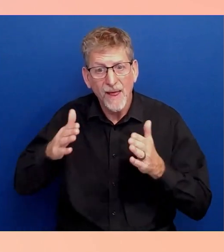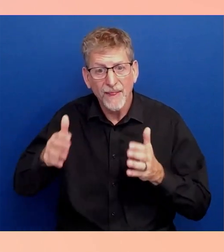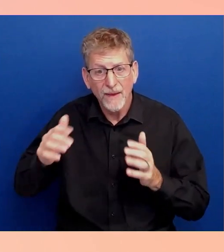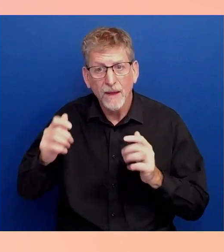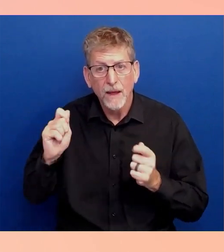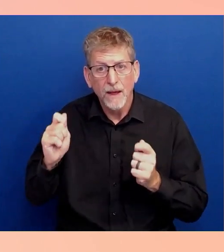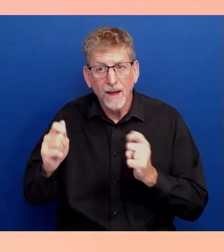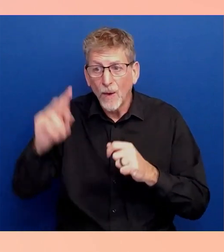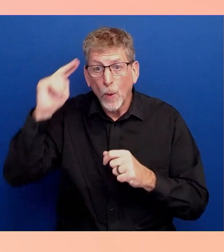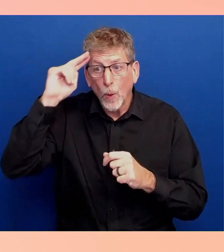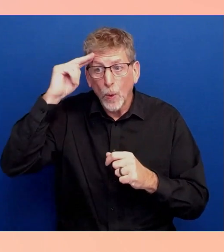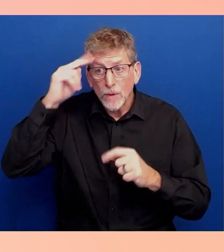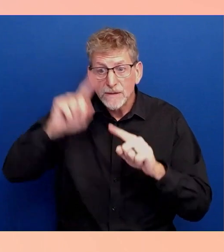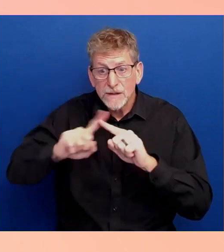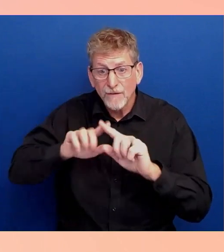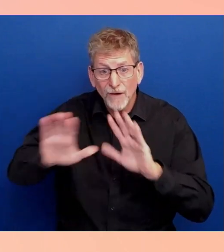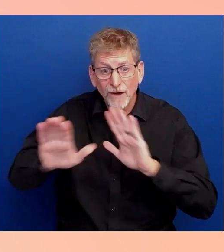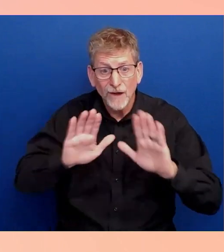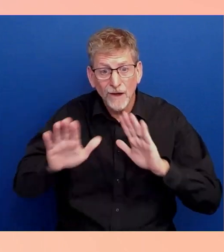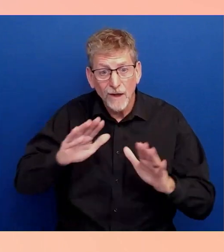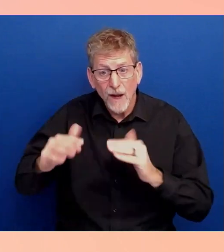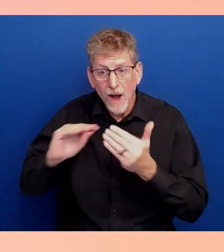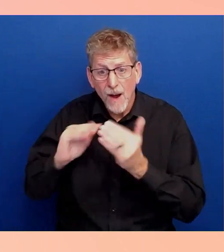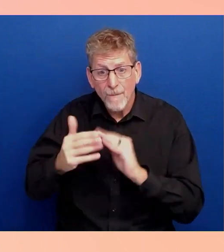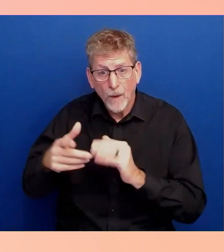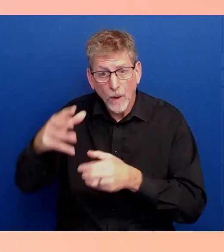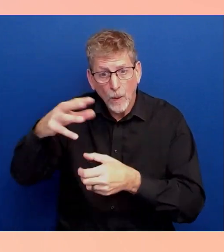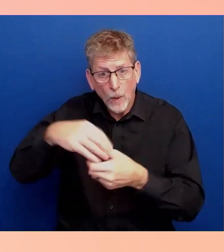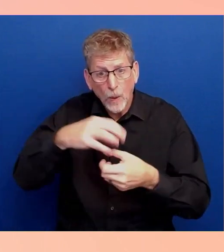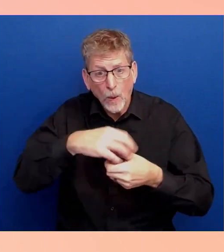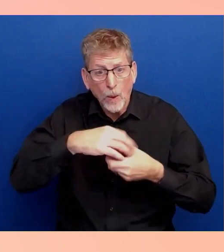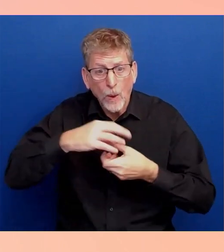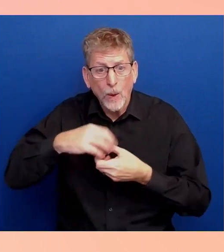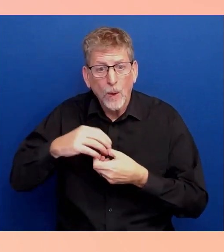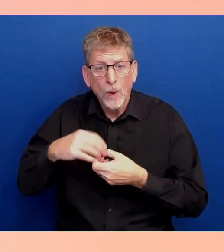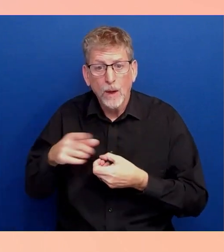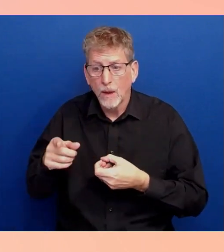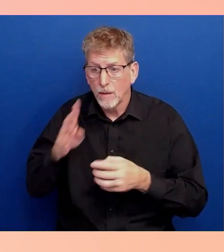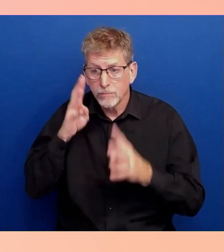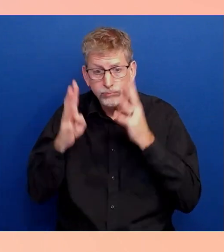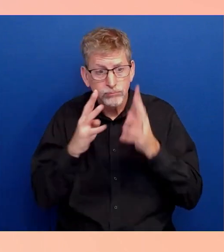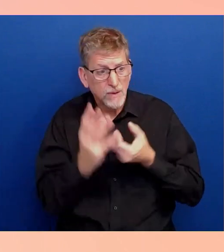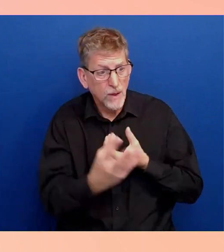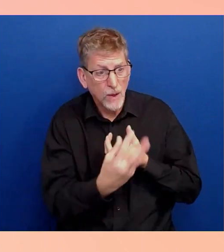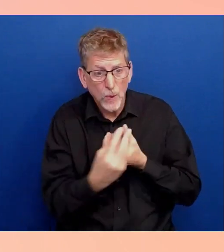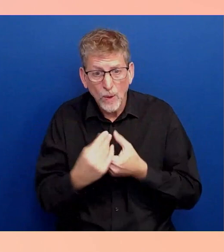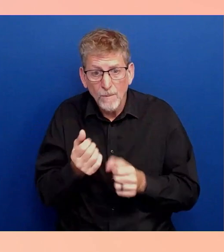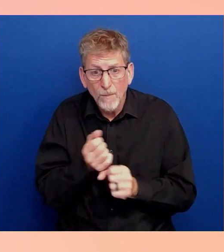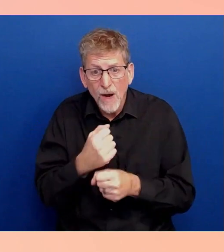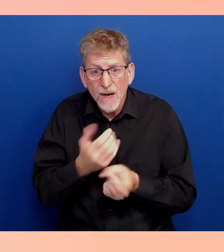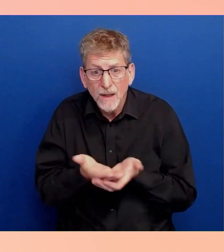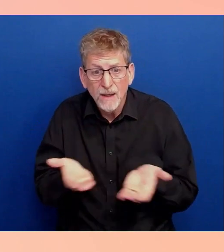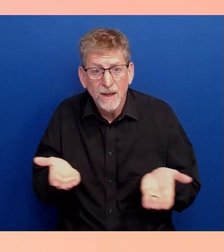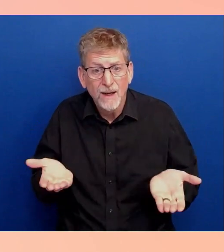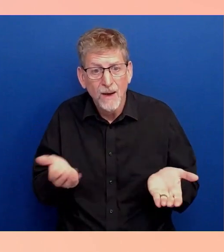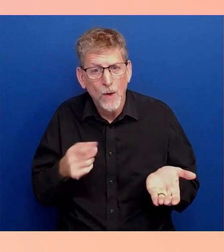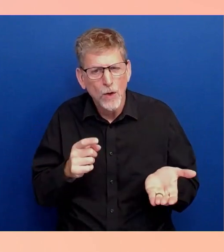amazing inclusive products and that can only be made possible by inclusive teams like Stephs'. We're close to the end of our time.